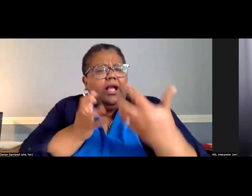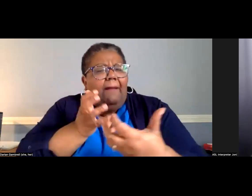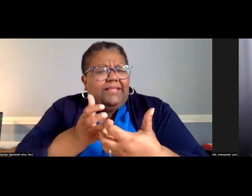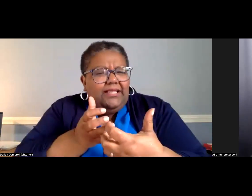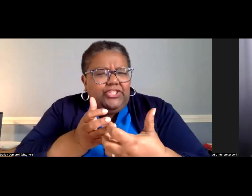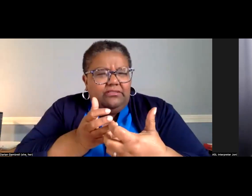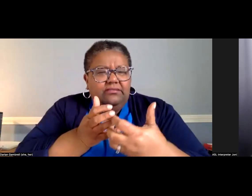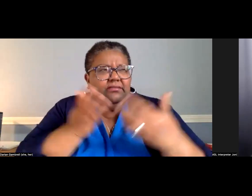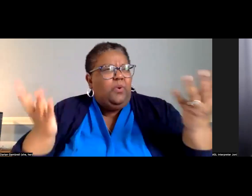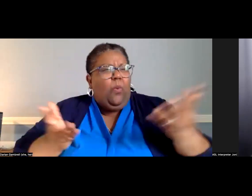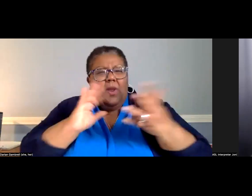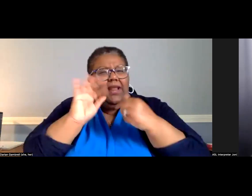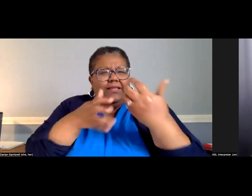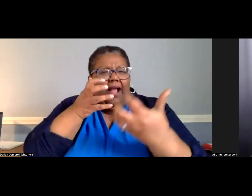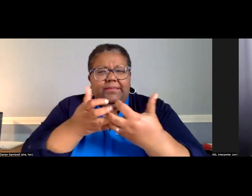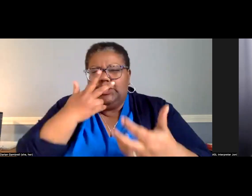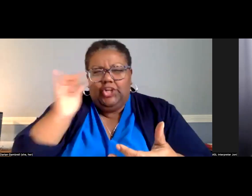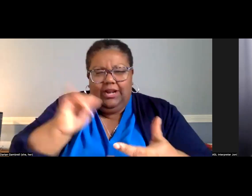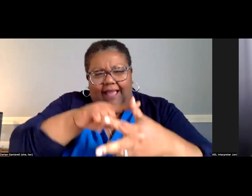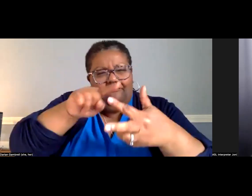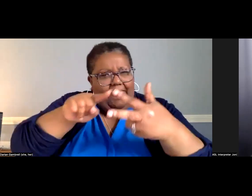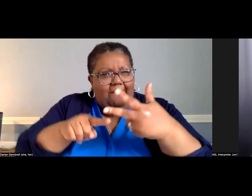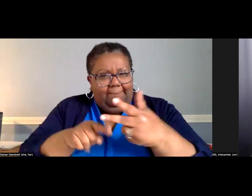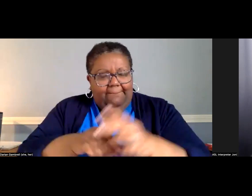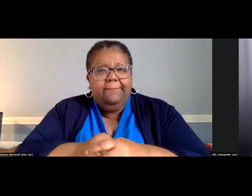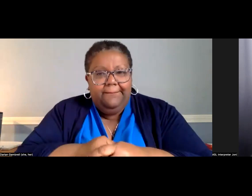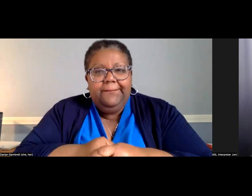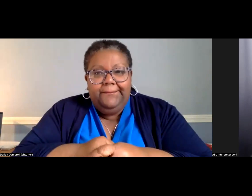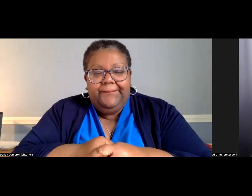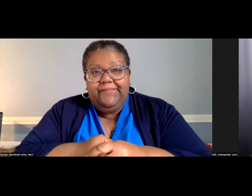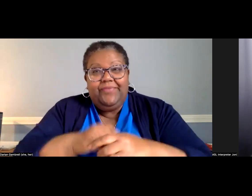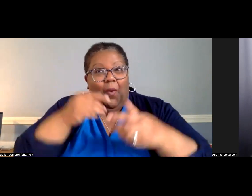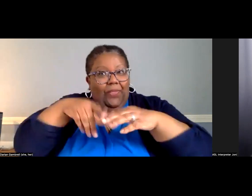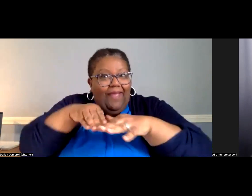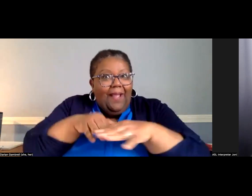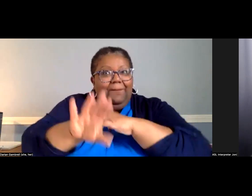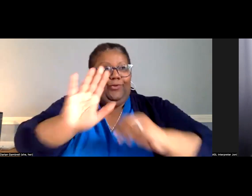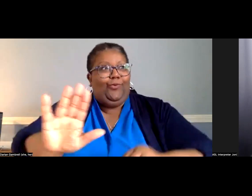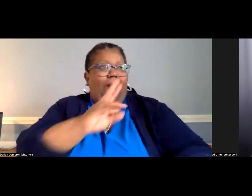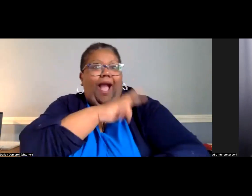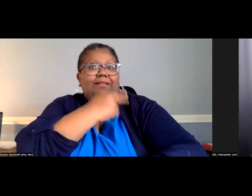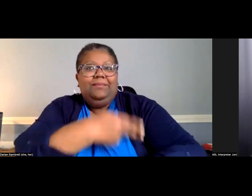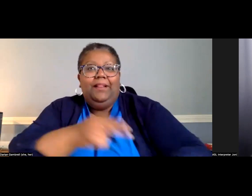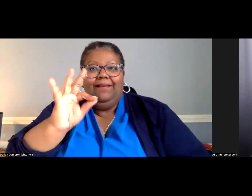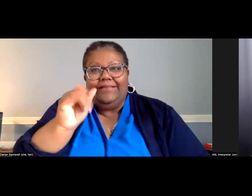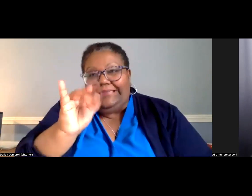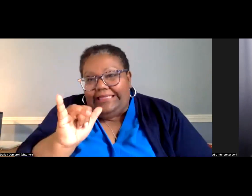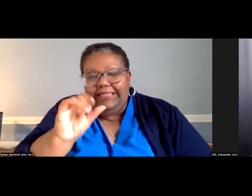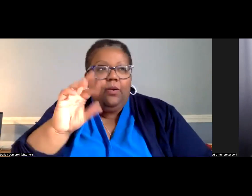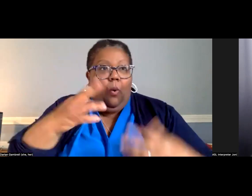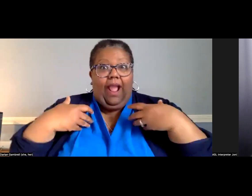have in our in our population. so now let's take a look at what that might look like. so when someone